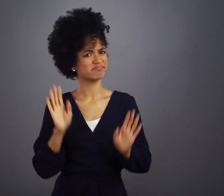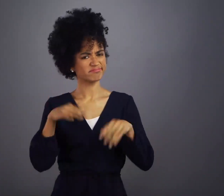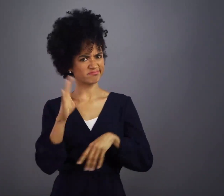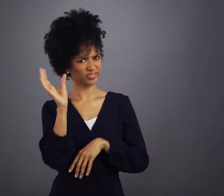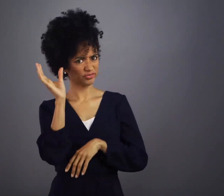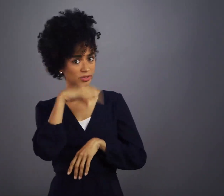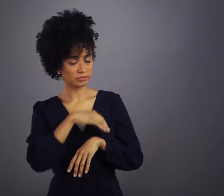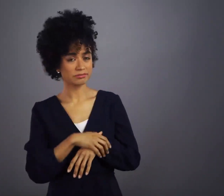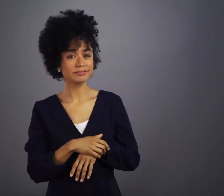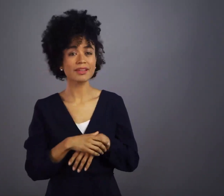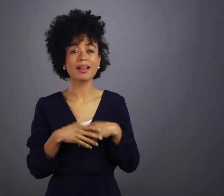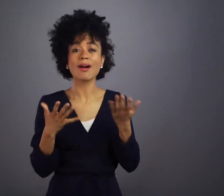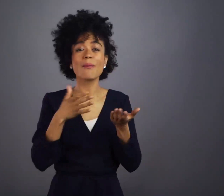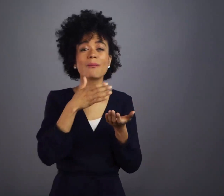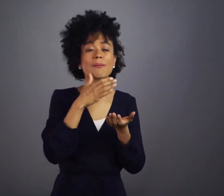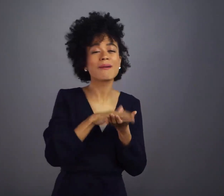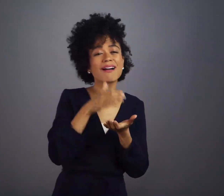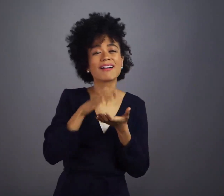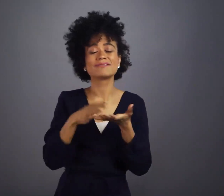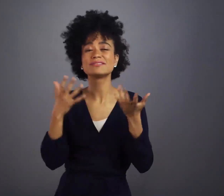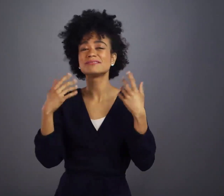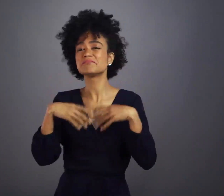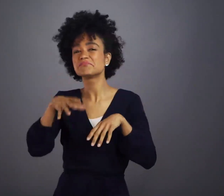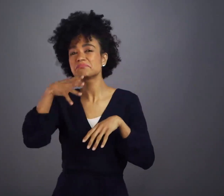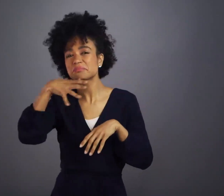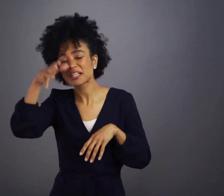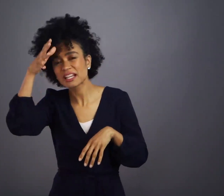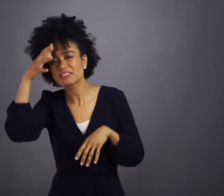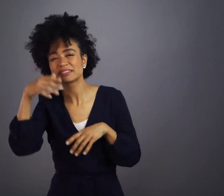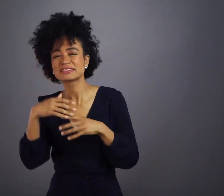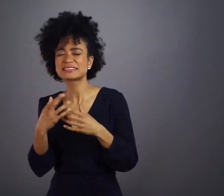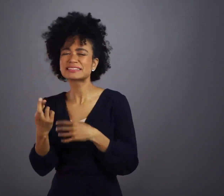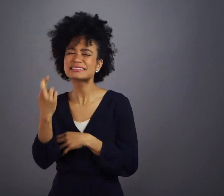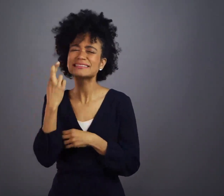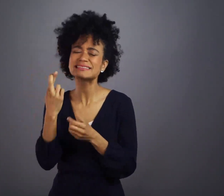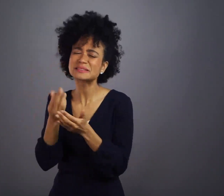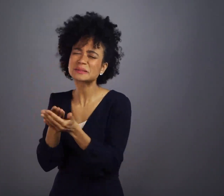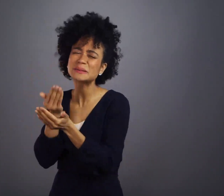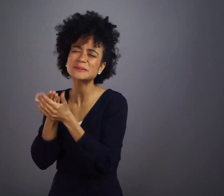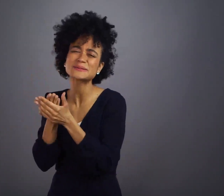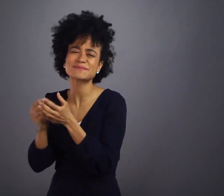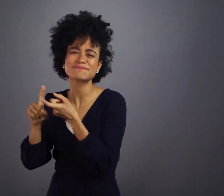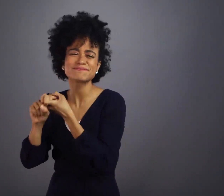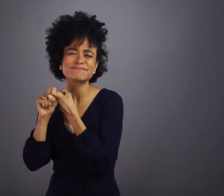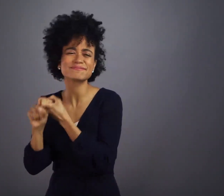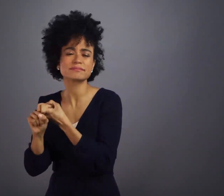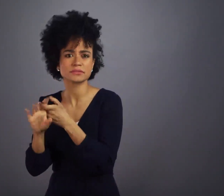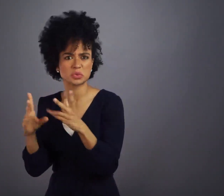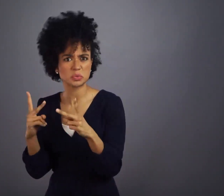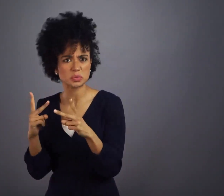Strangely enough, wives, parents and intimate friends usually find us even more unapproachable